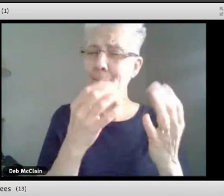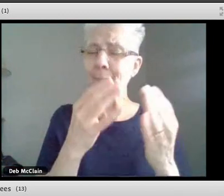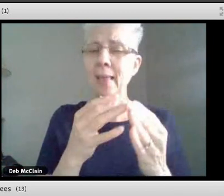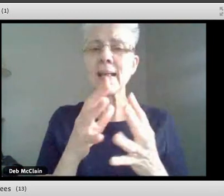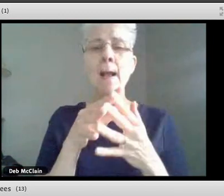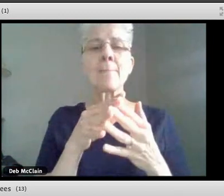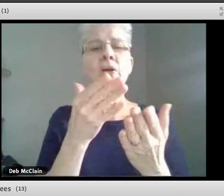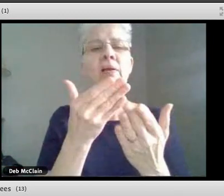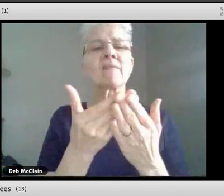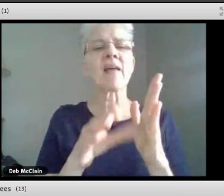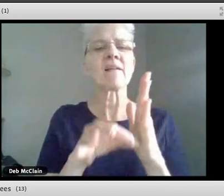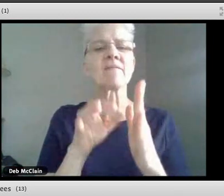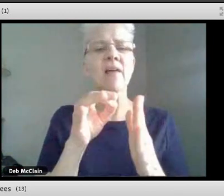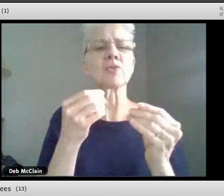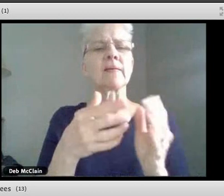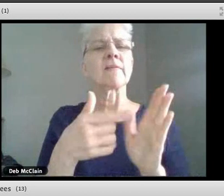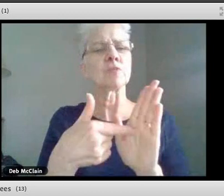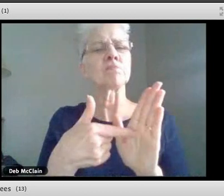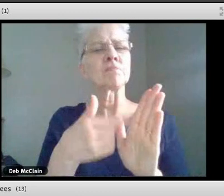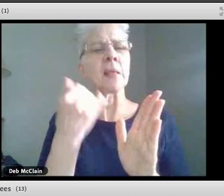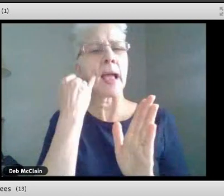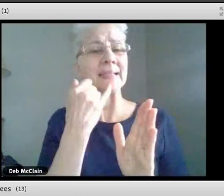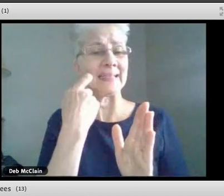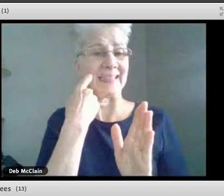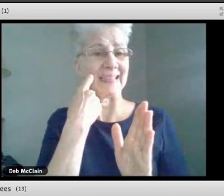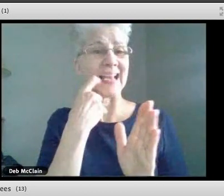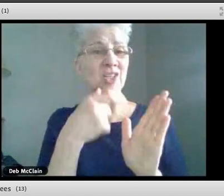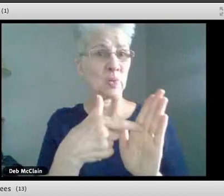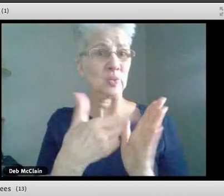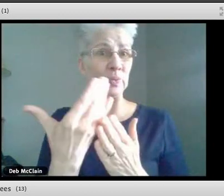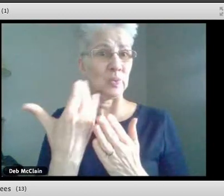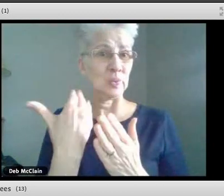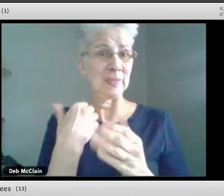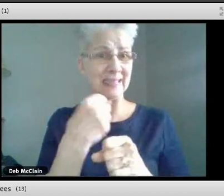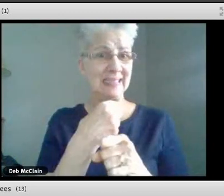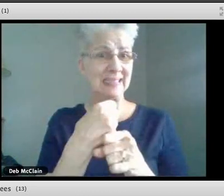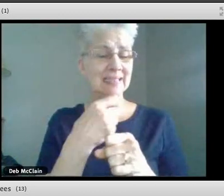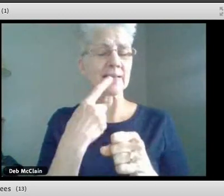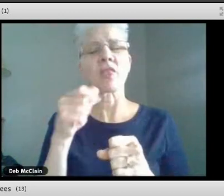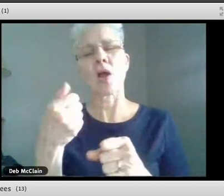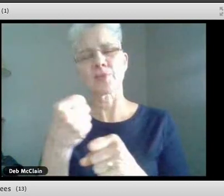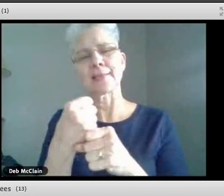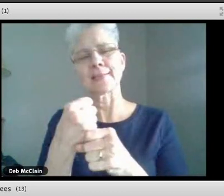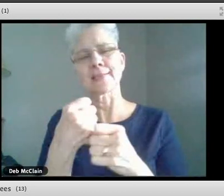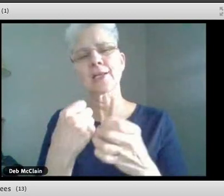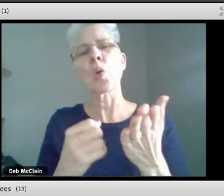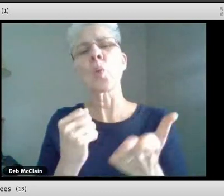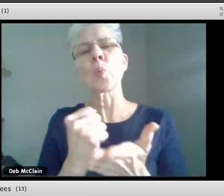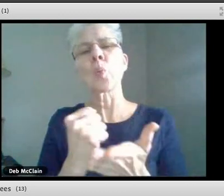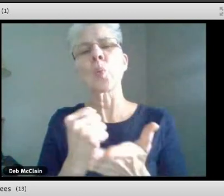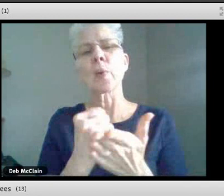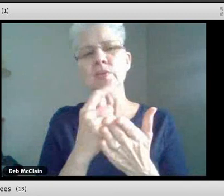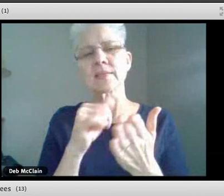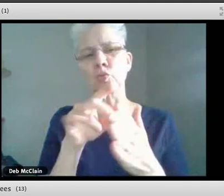a picture just like I did earlier, and there's some other statistical resources that I can show you a little bit later.